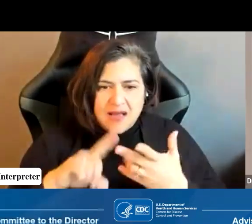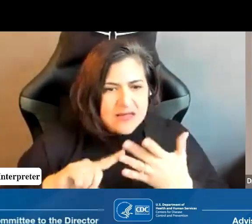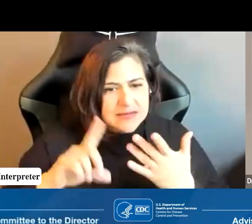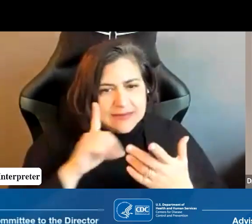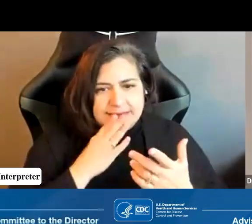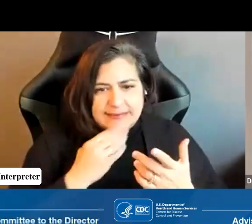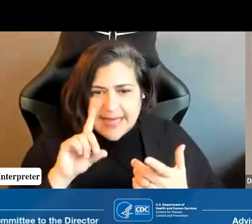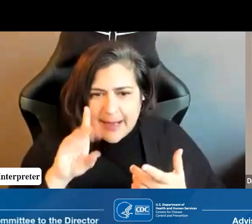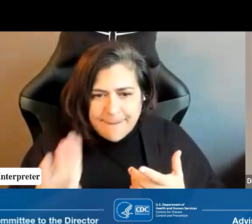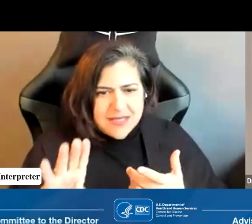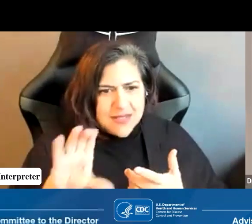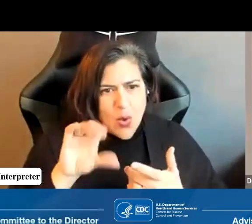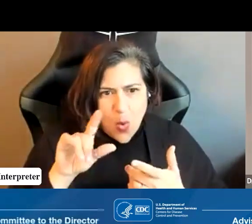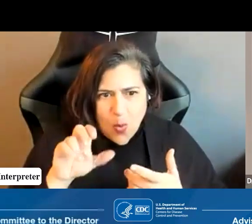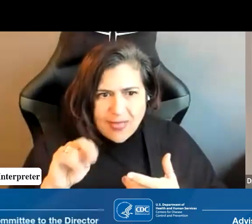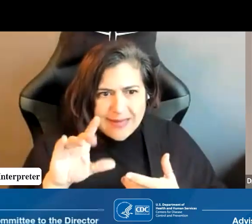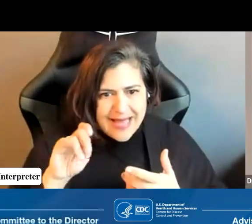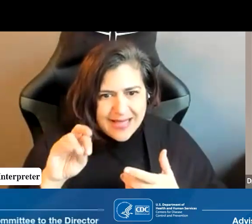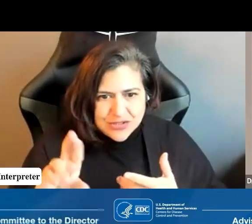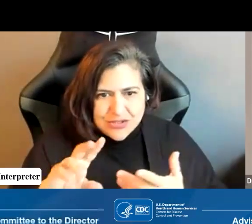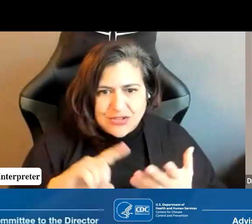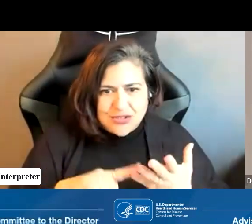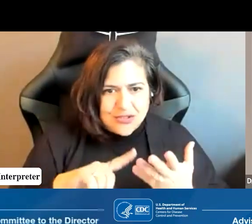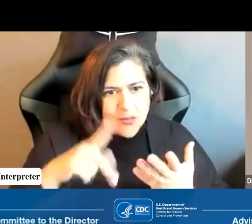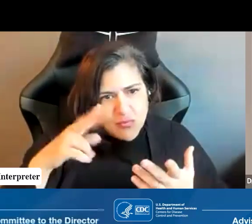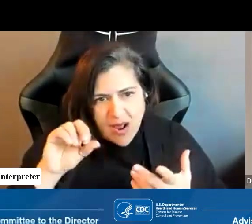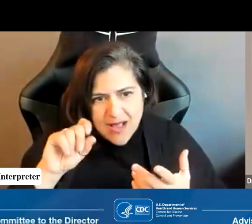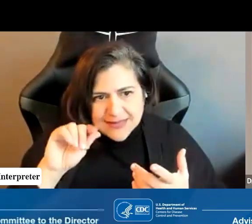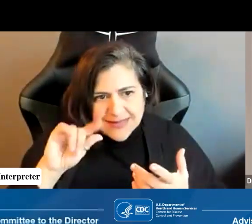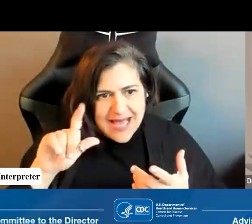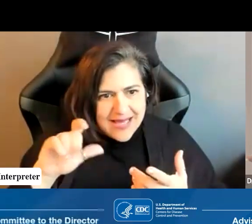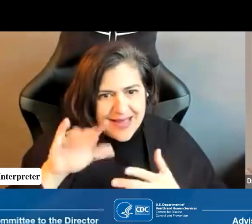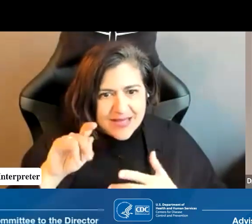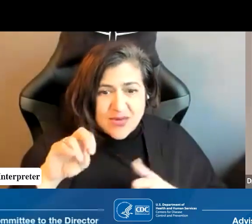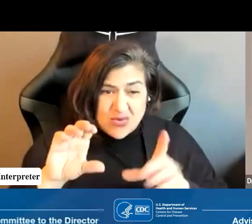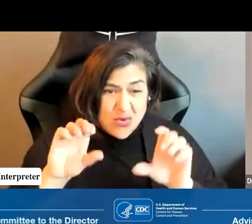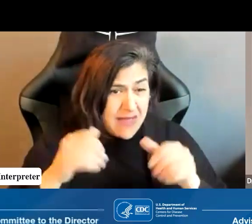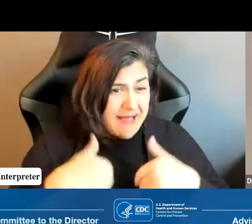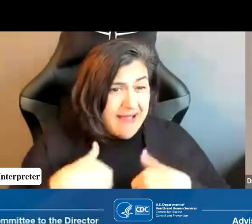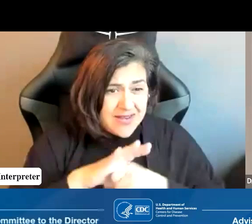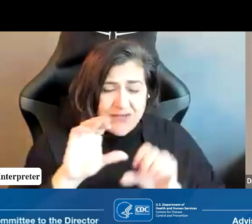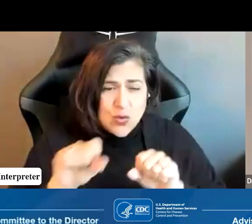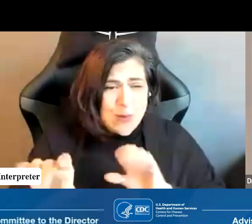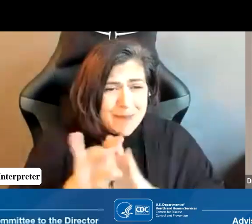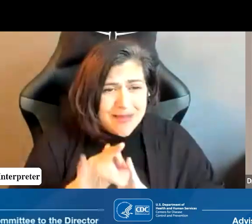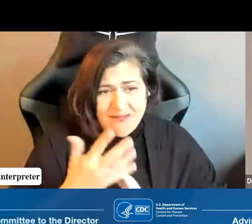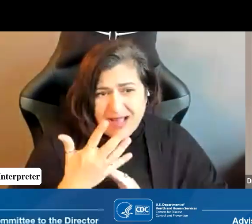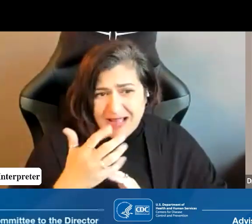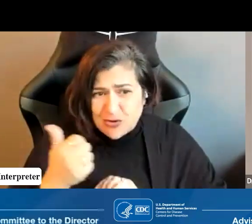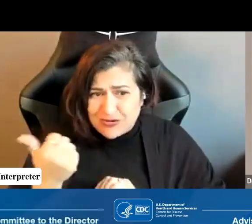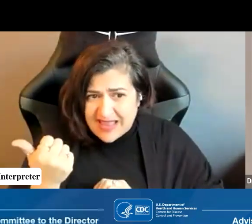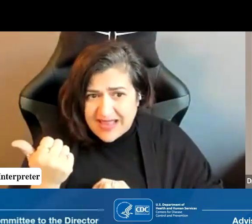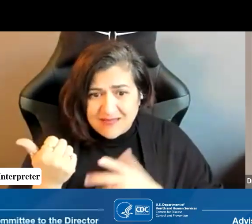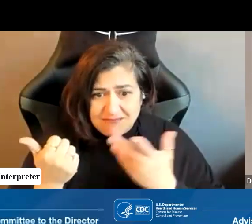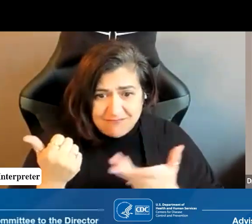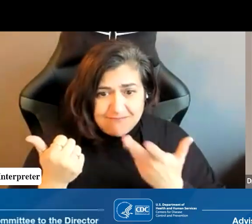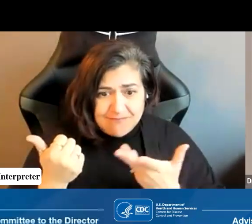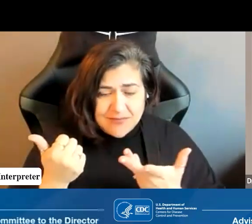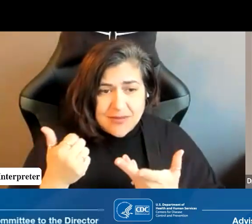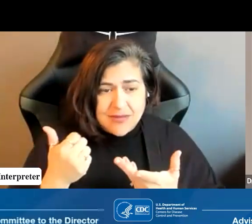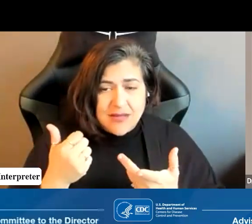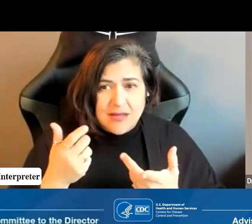but you could pick, I don't know, five 10 of those by geography, by region,